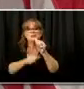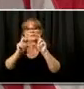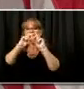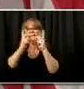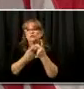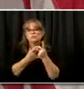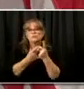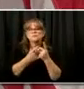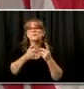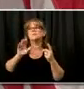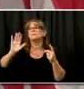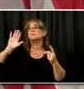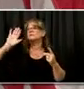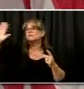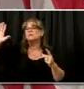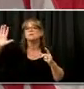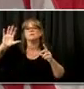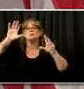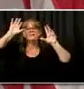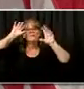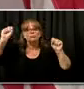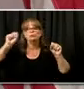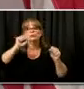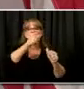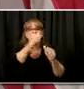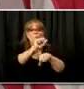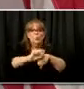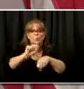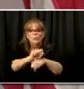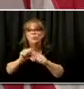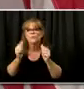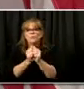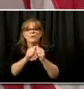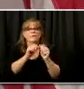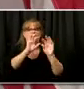We’ve, through the Safe School guidelines that we’ve issued, through providing the masks to the